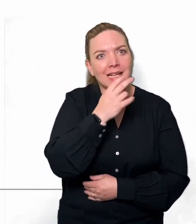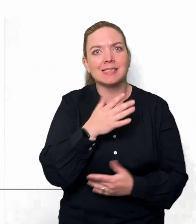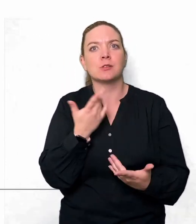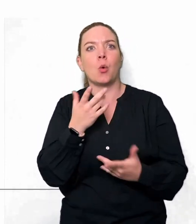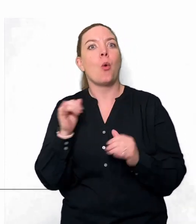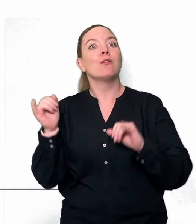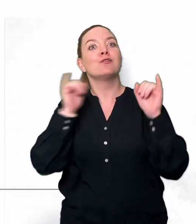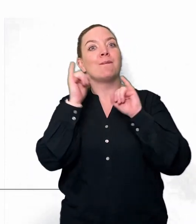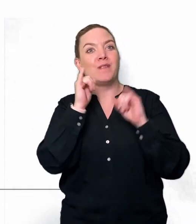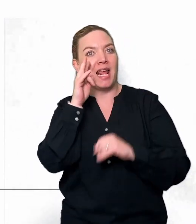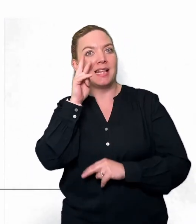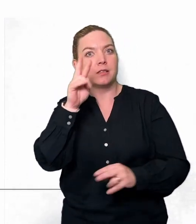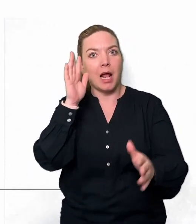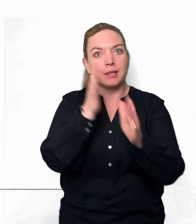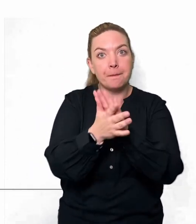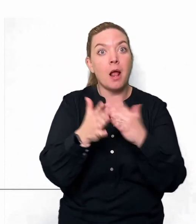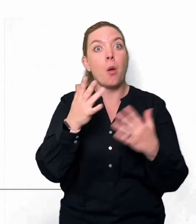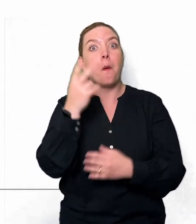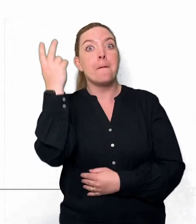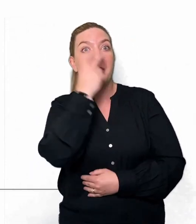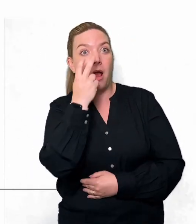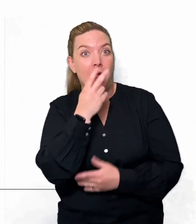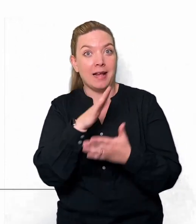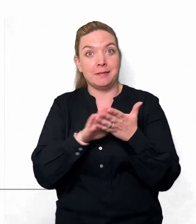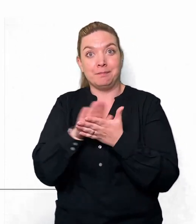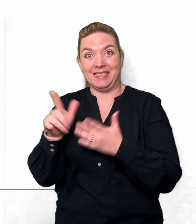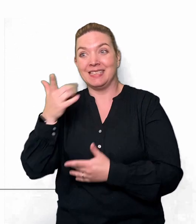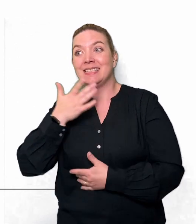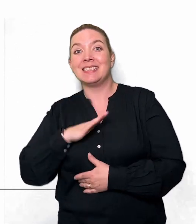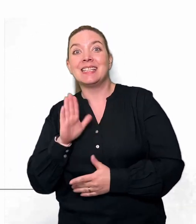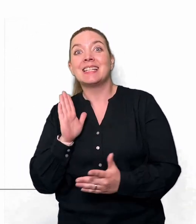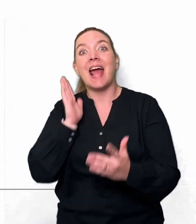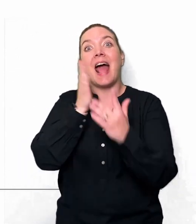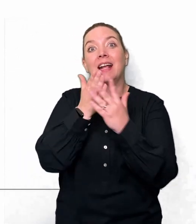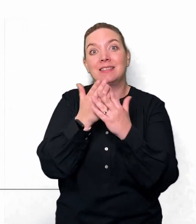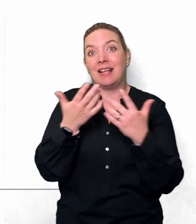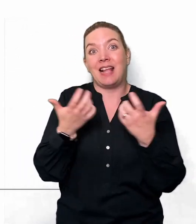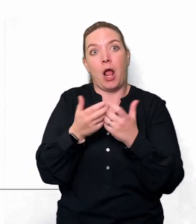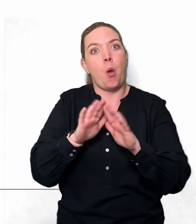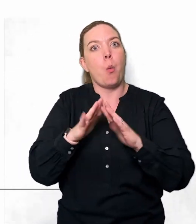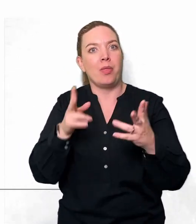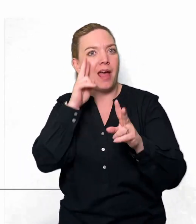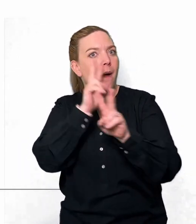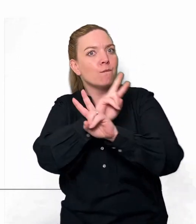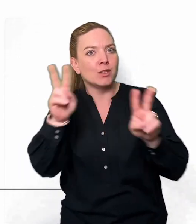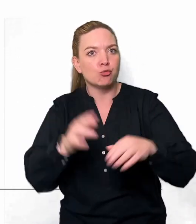and will therefore need a non-visual method of accessing content. Visual barriers also cover perceptual